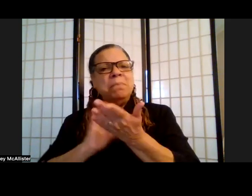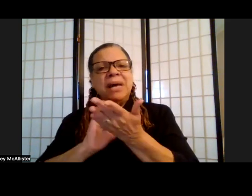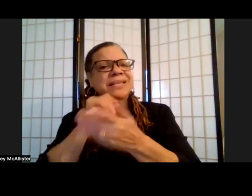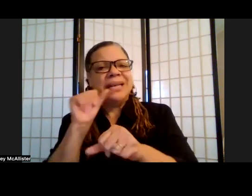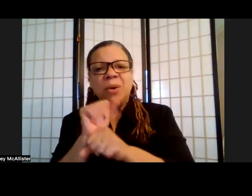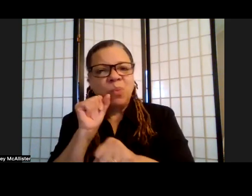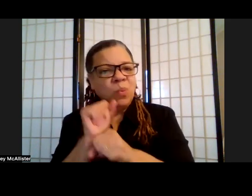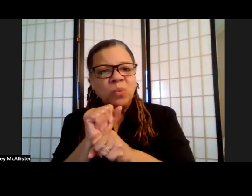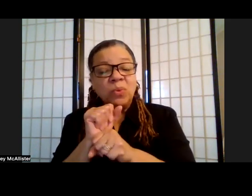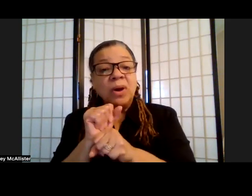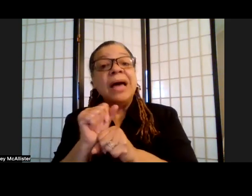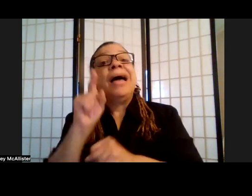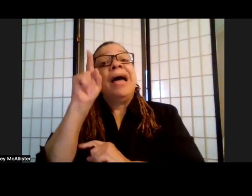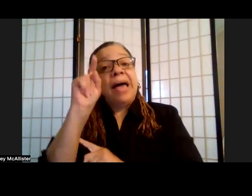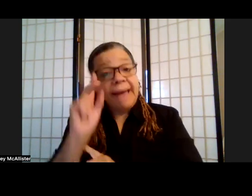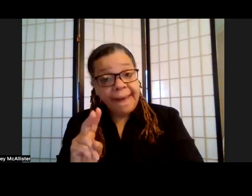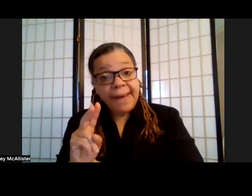that about half of the discharge was not Gonorrhea at all,